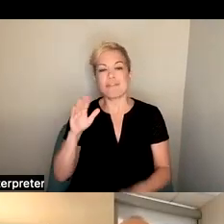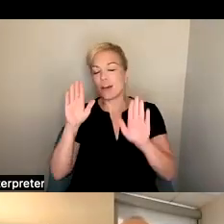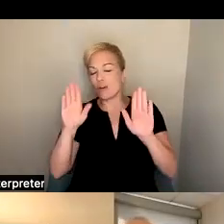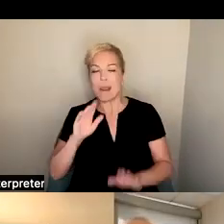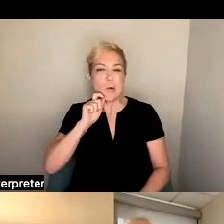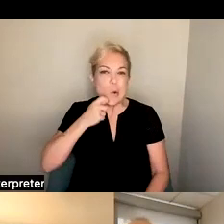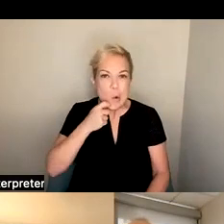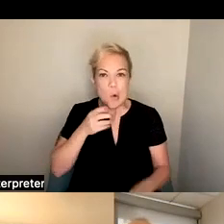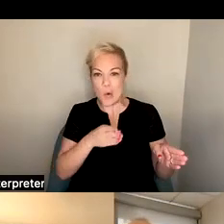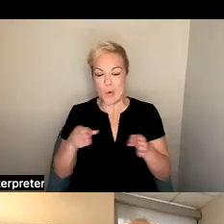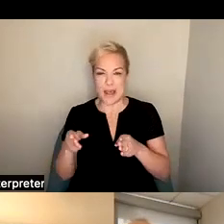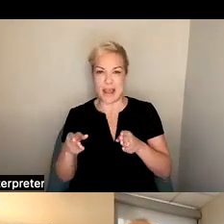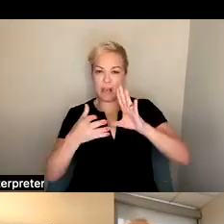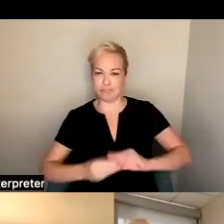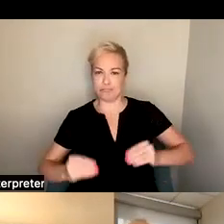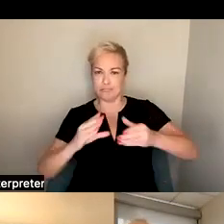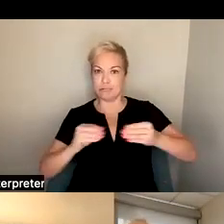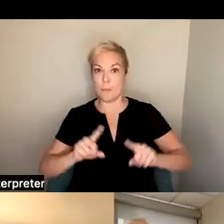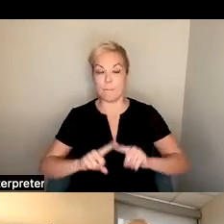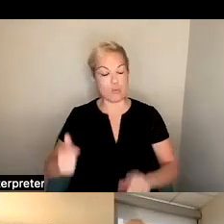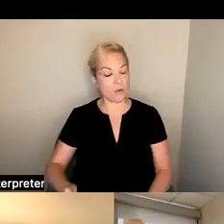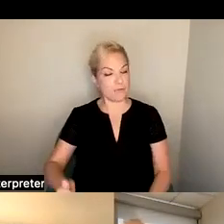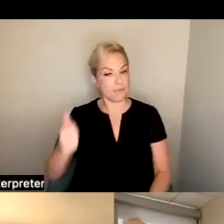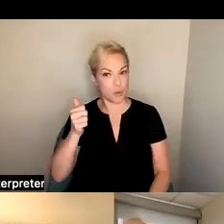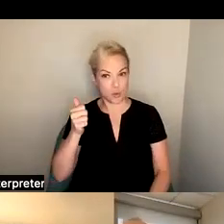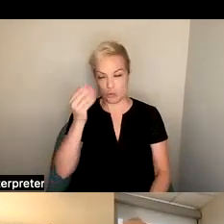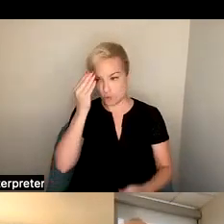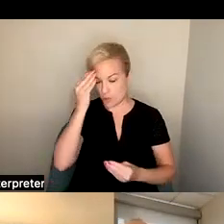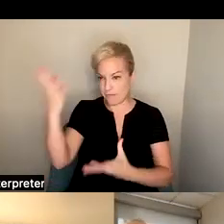but refuse to tell the listener what they should have learned out of the story. Rather